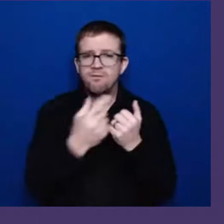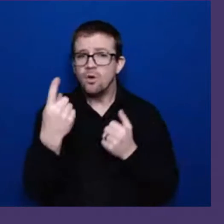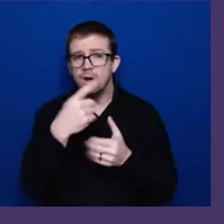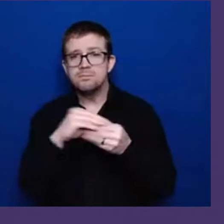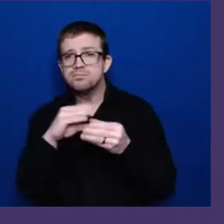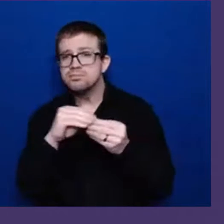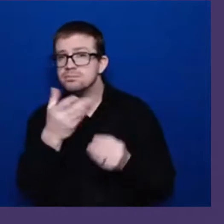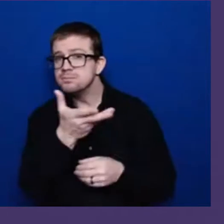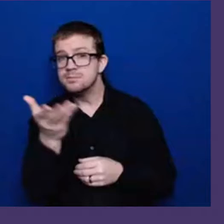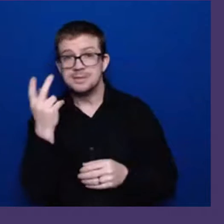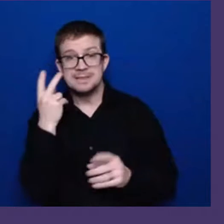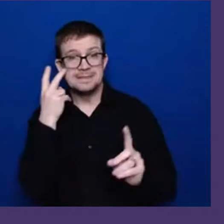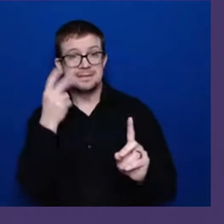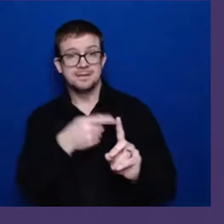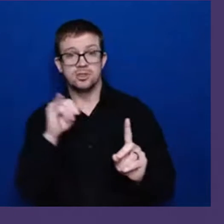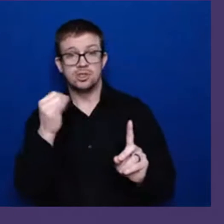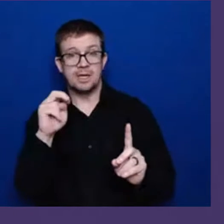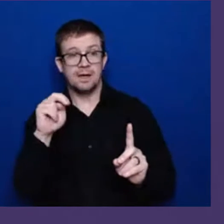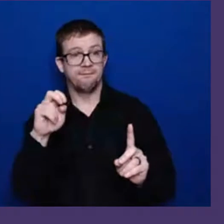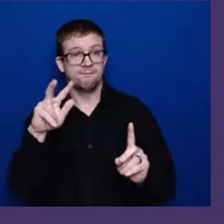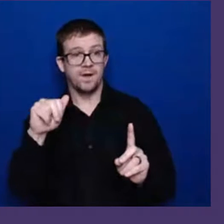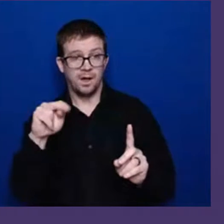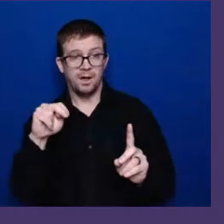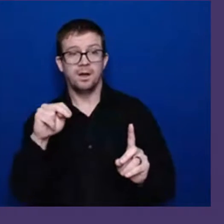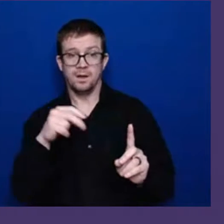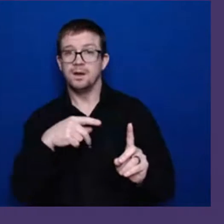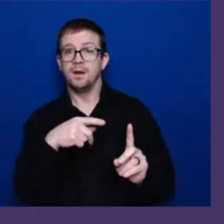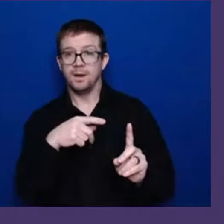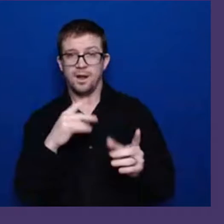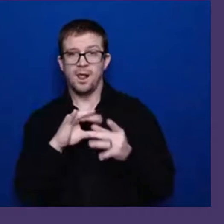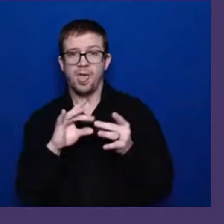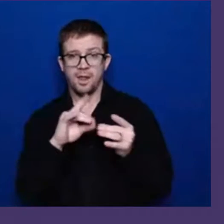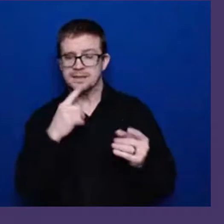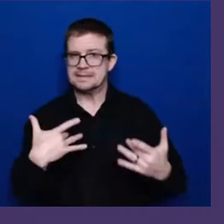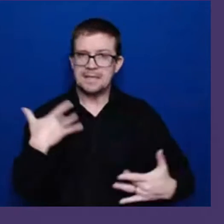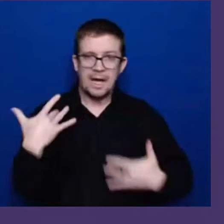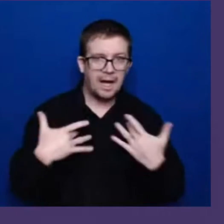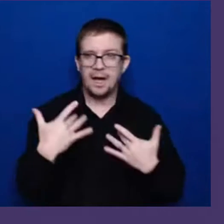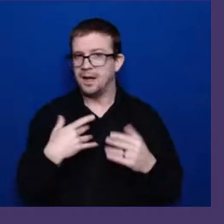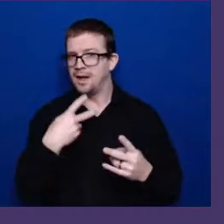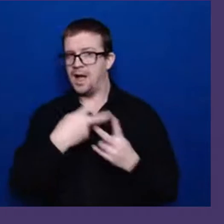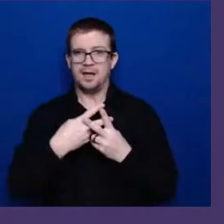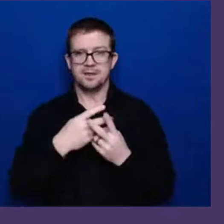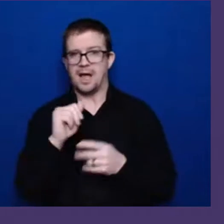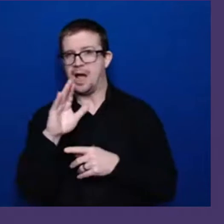He says he's excited for #AbilitySummit2024. Thank you to Jenny for hosting